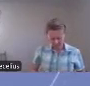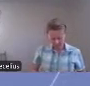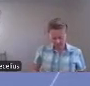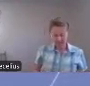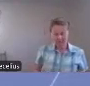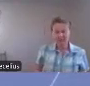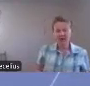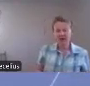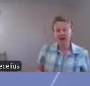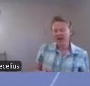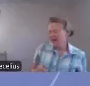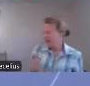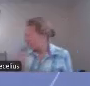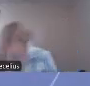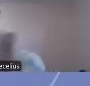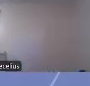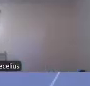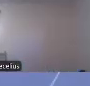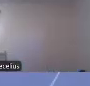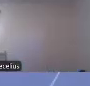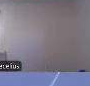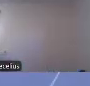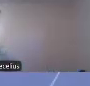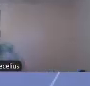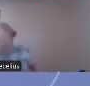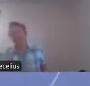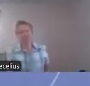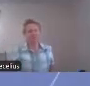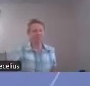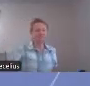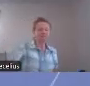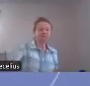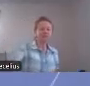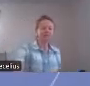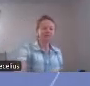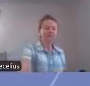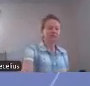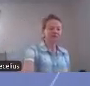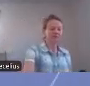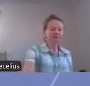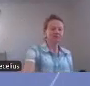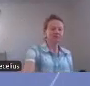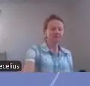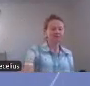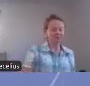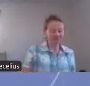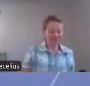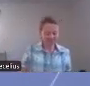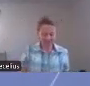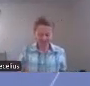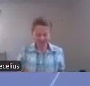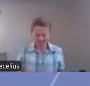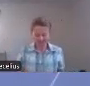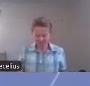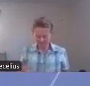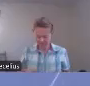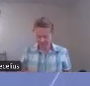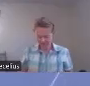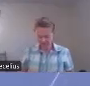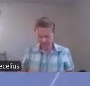And this was something that was new to us to have this mandate, to have to train our community partners to do this.